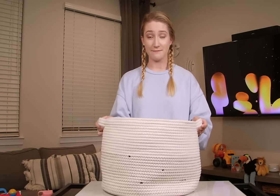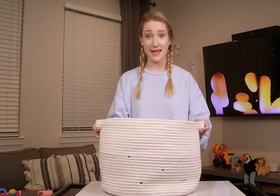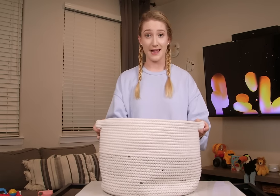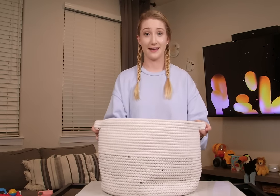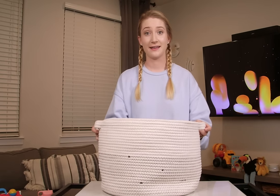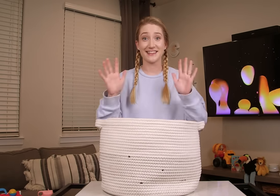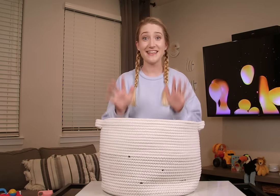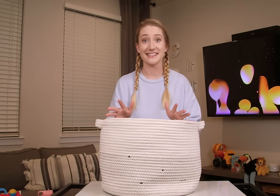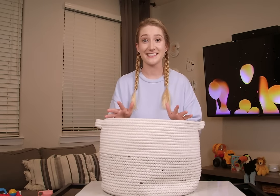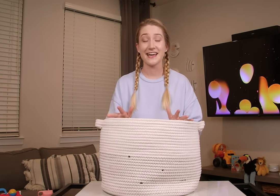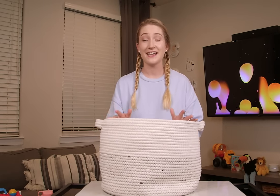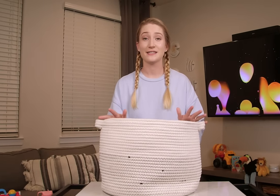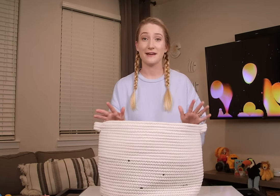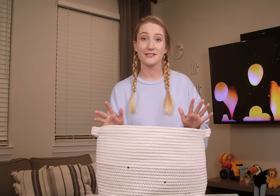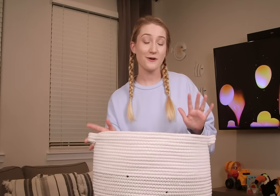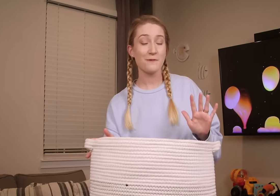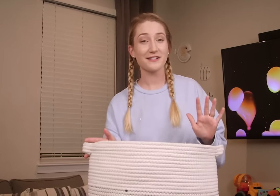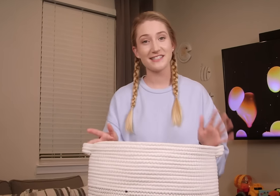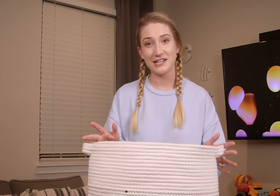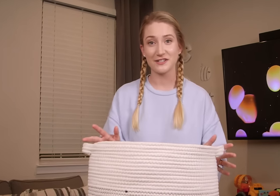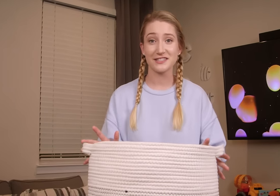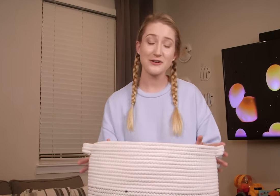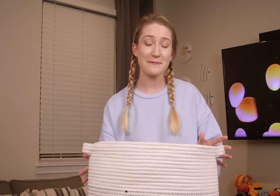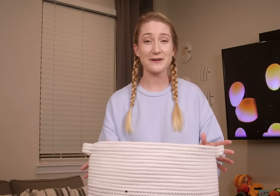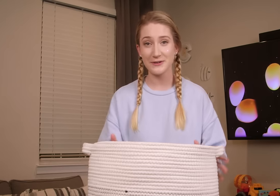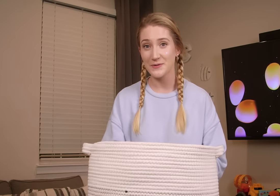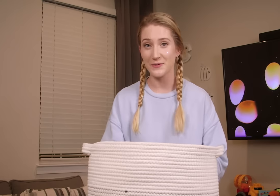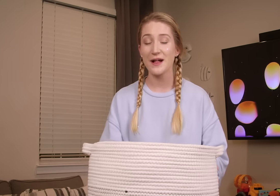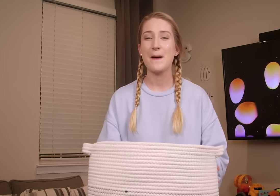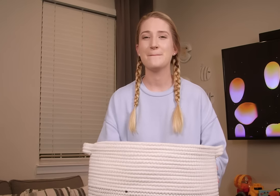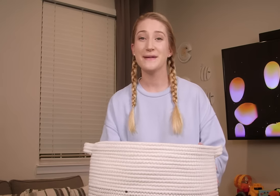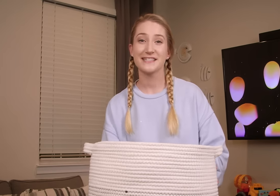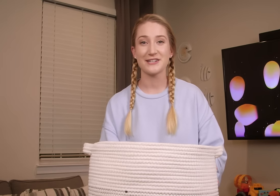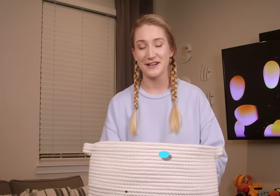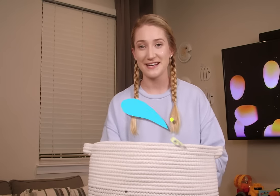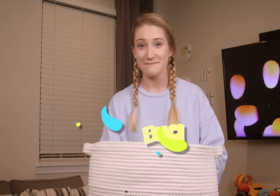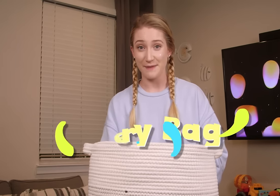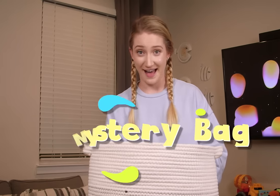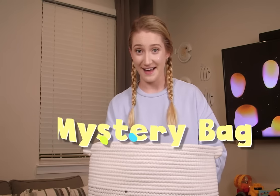Man, this is my super secret, super cool, mystery bag.